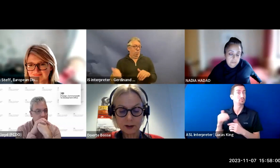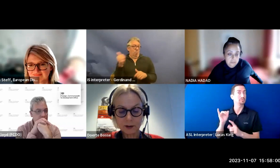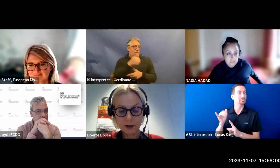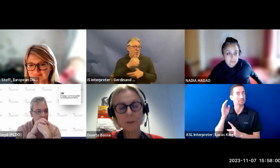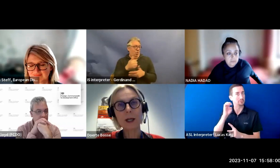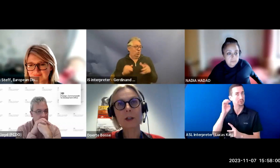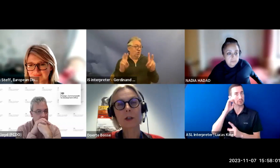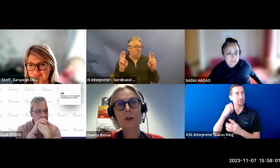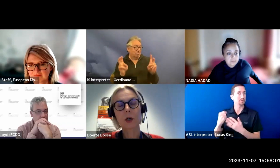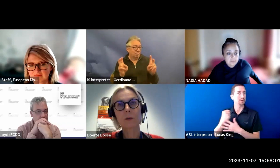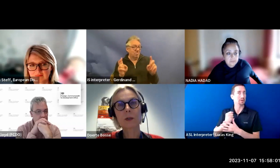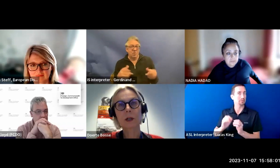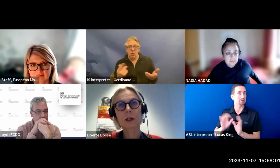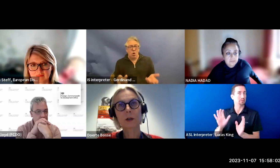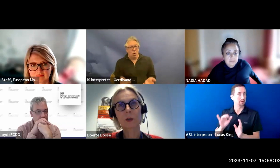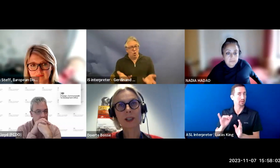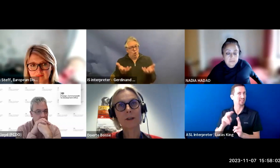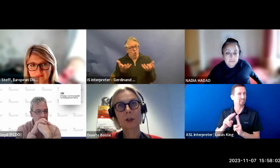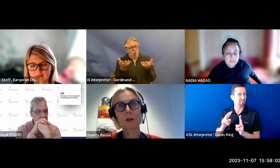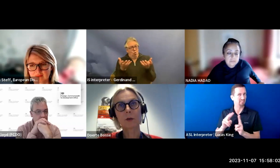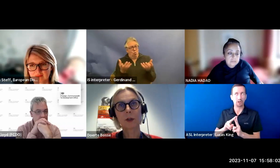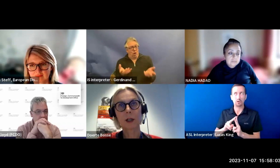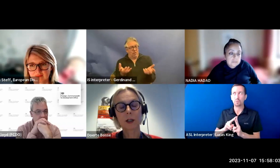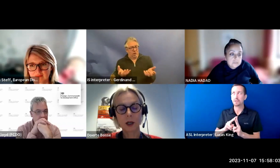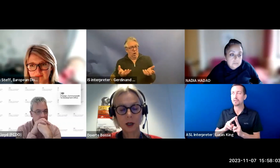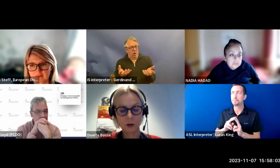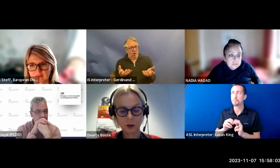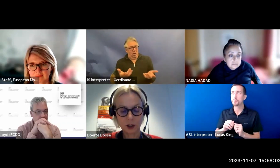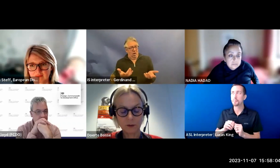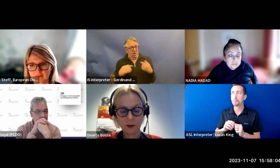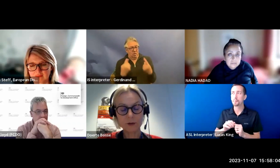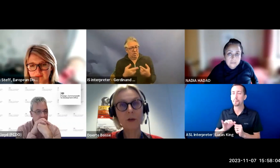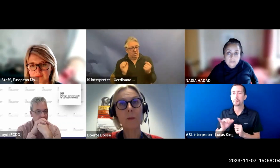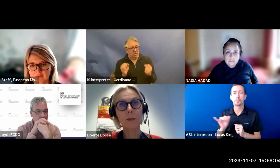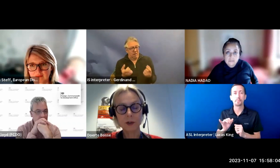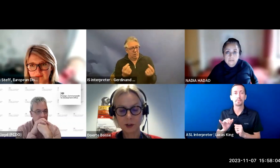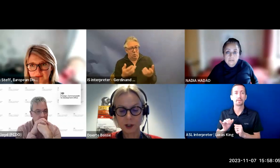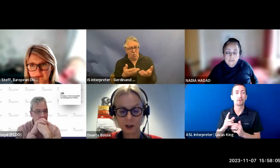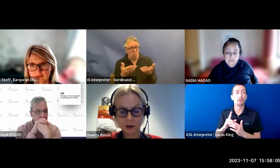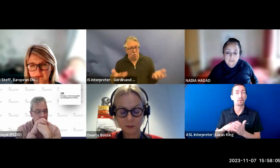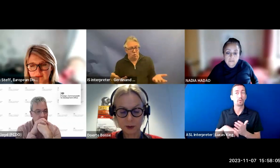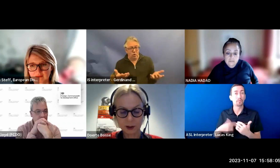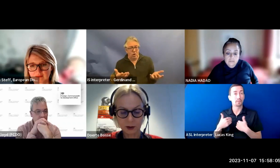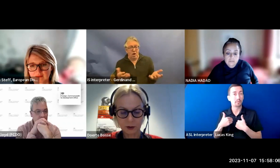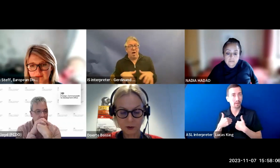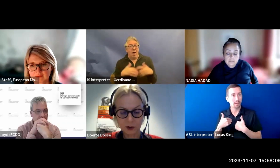in very practical terms, what can we do there. How from the start can it be inclusive.